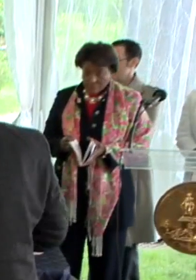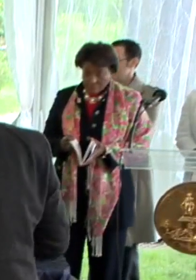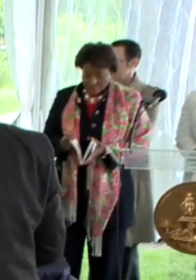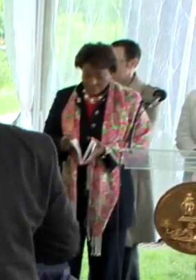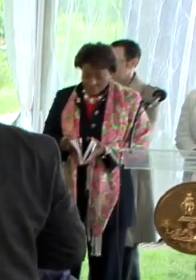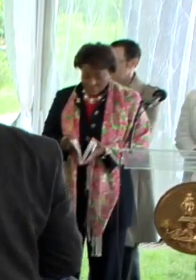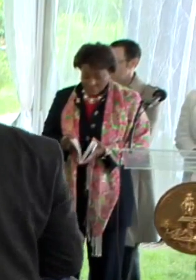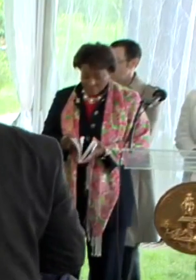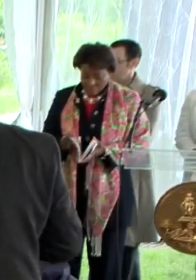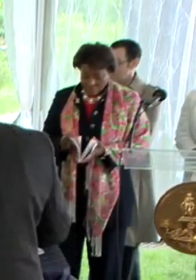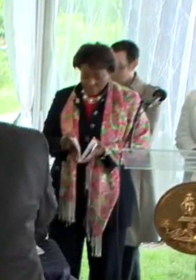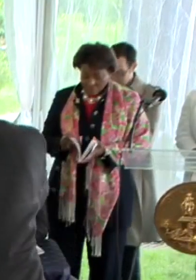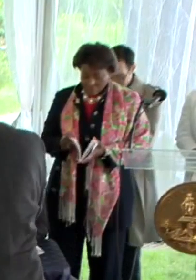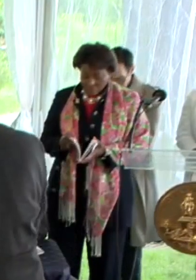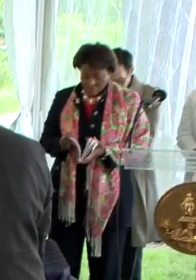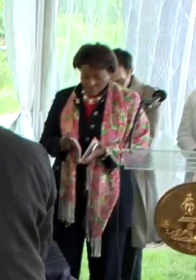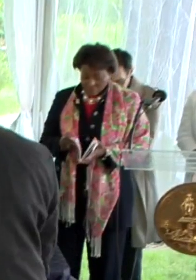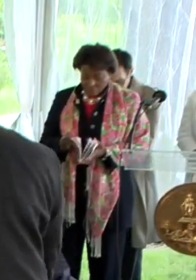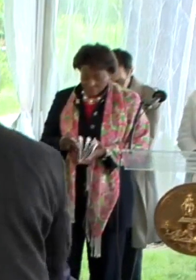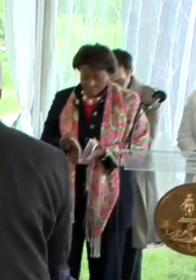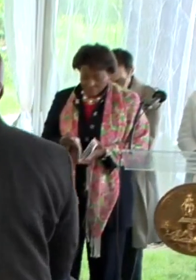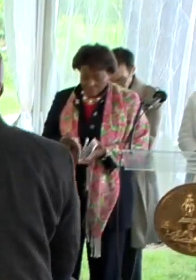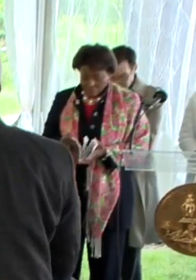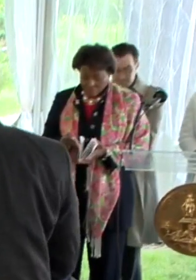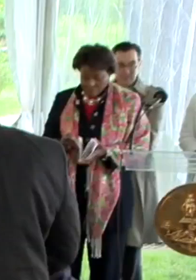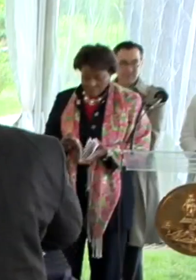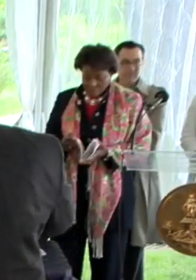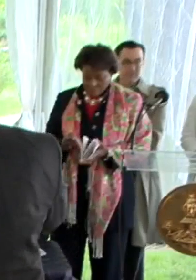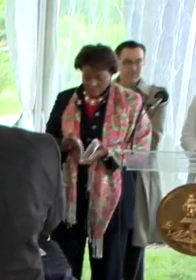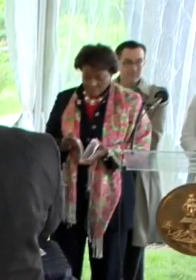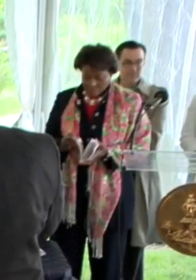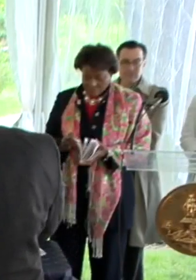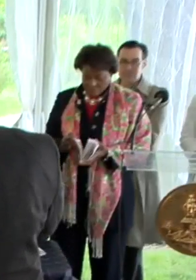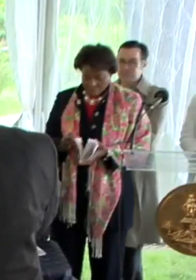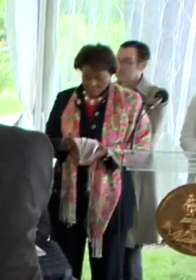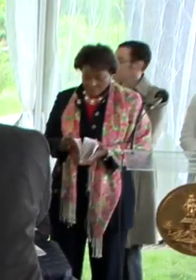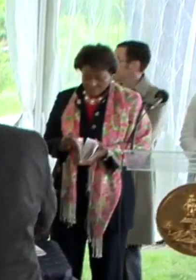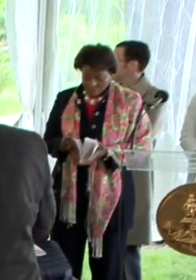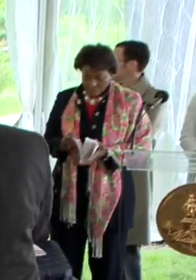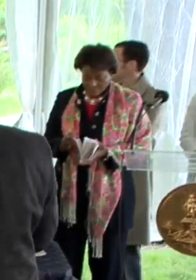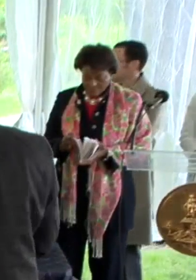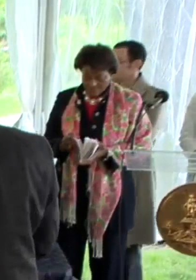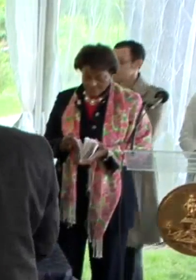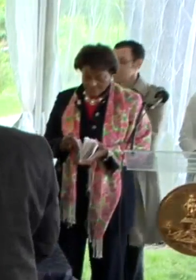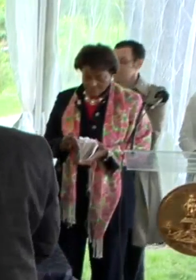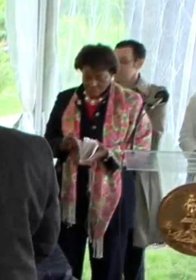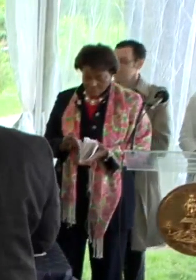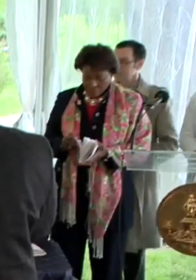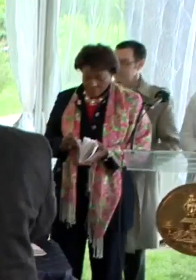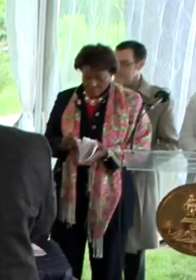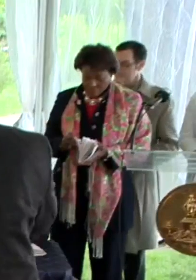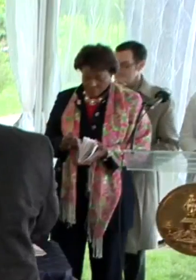MADAM MAYOR, WHEN YOU BECOME GOV